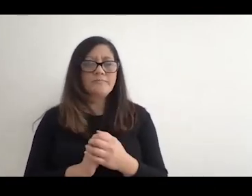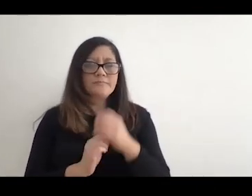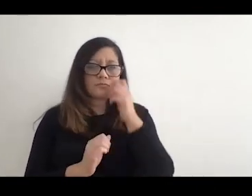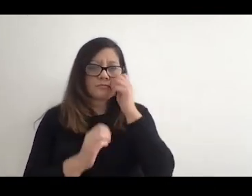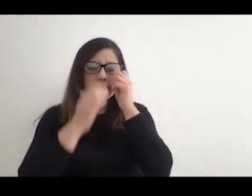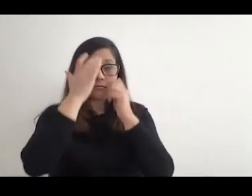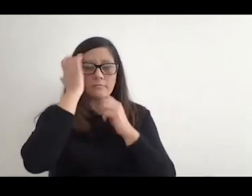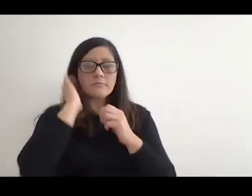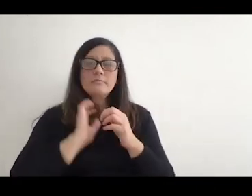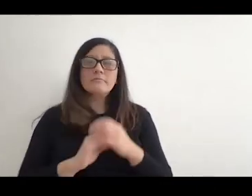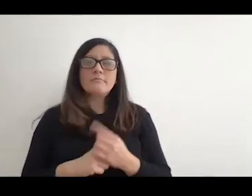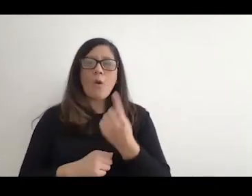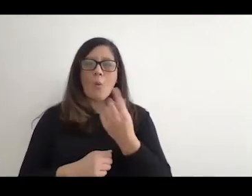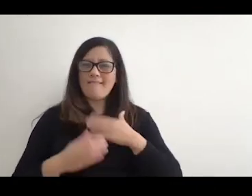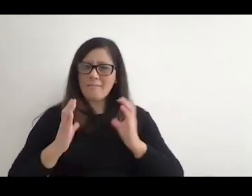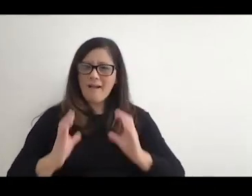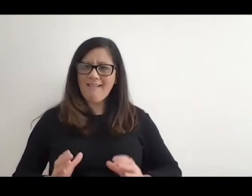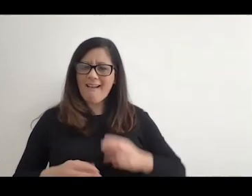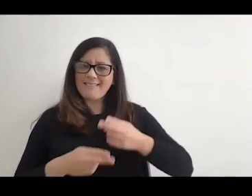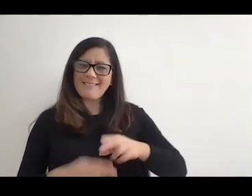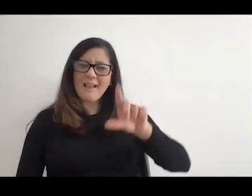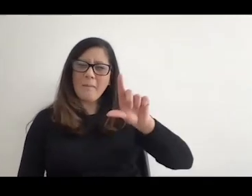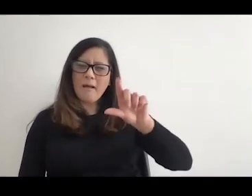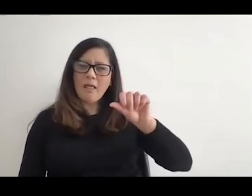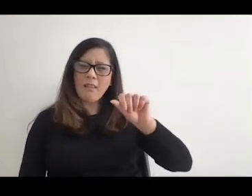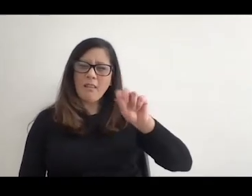So this is one of my clients Lauren